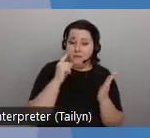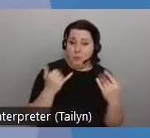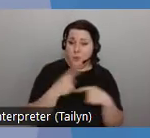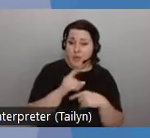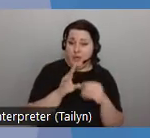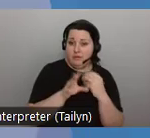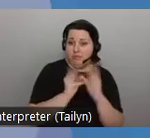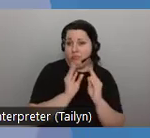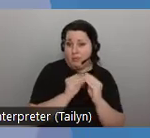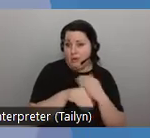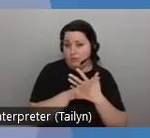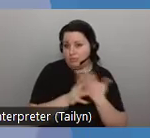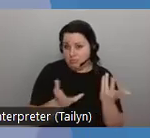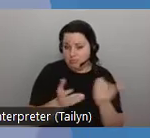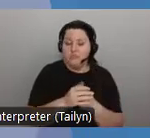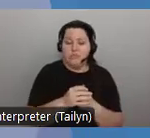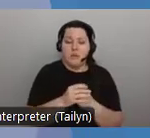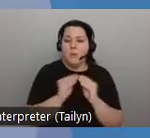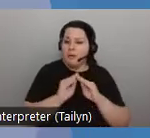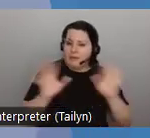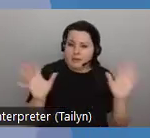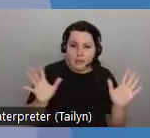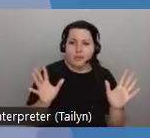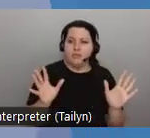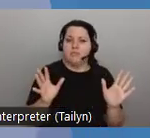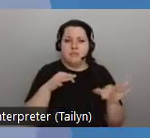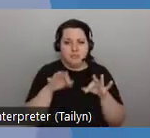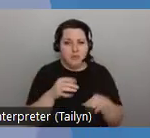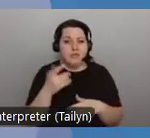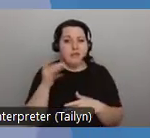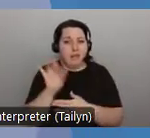So that's why we need to tell people, this is the registration for today's webinar.